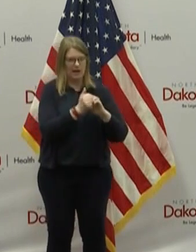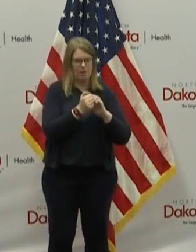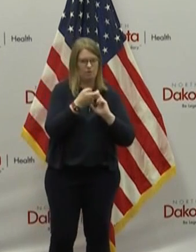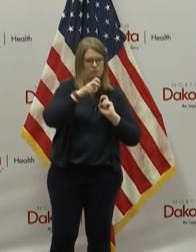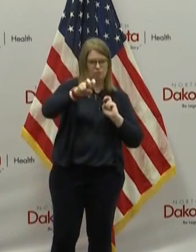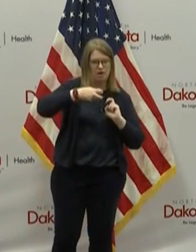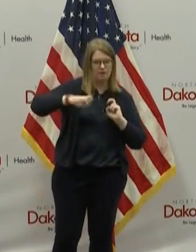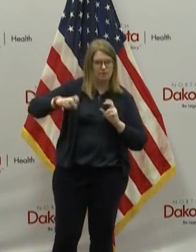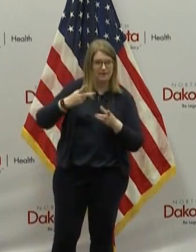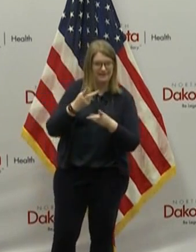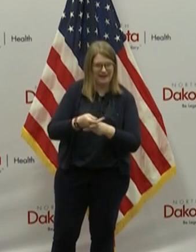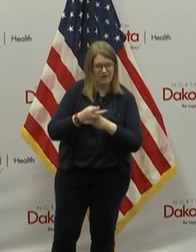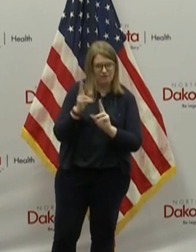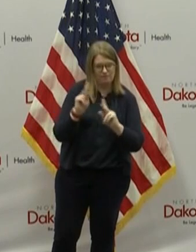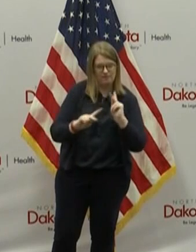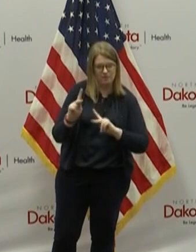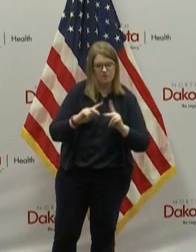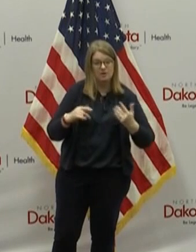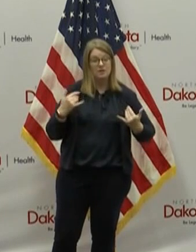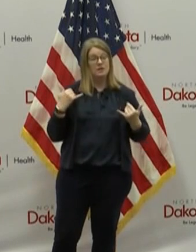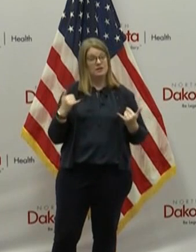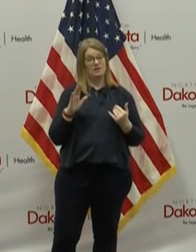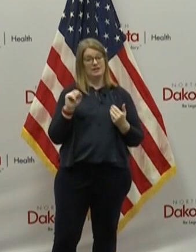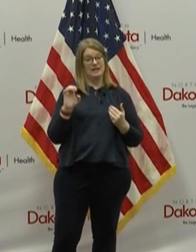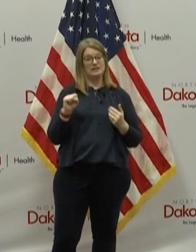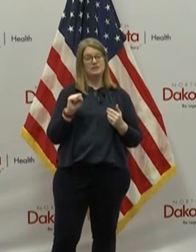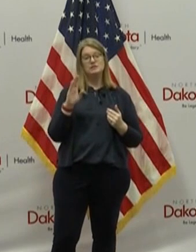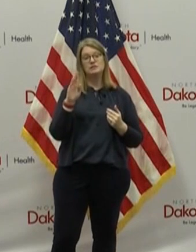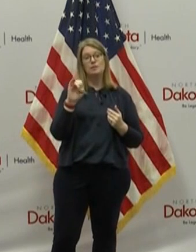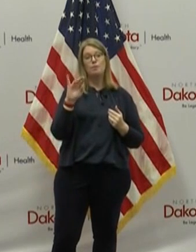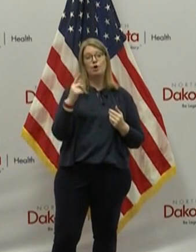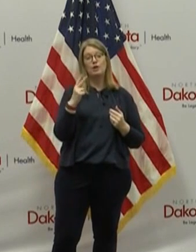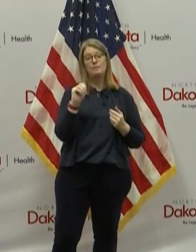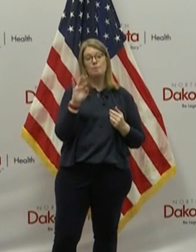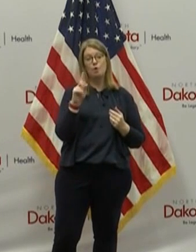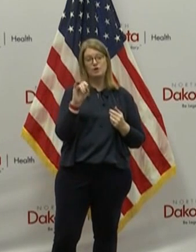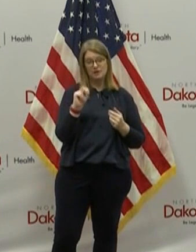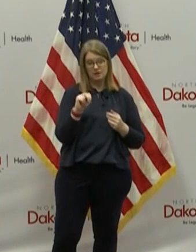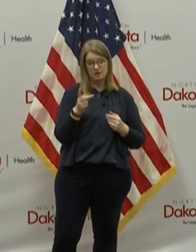WE'RE ALL CONNECTED. OUR HOSPITAL NETWORK IS SURELY CONNECTED BETWEEN RURAL AND URB URBAN AND THE NEED FOR TRANSFERS